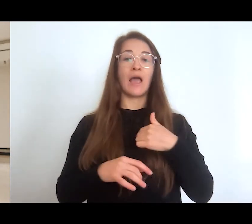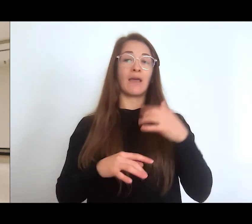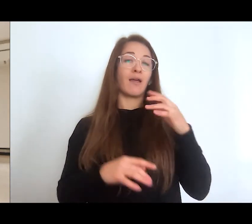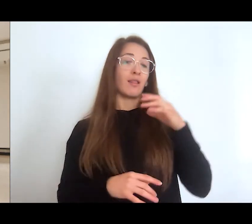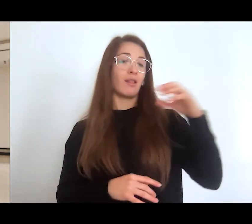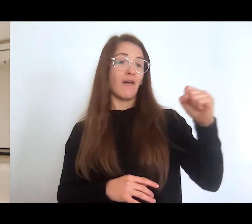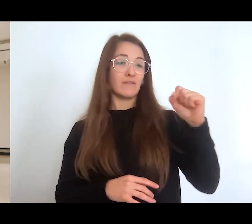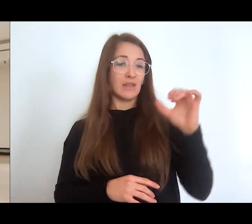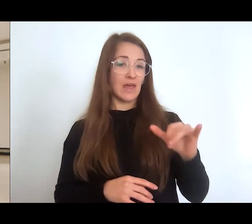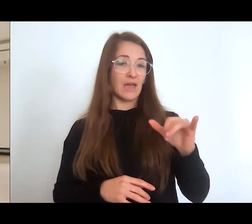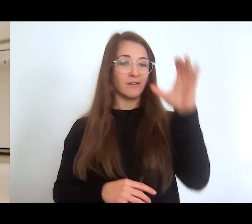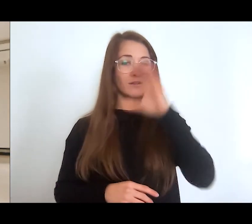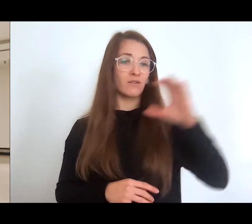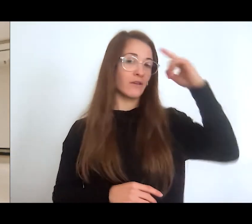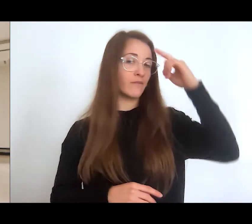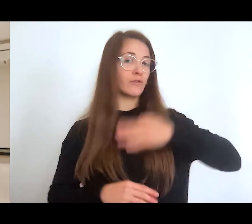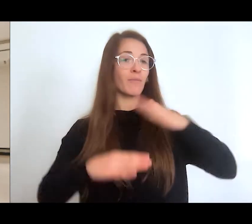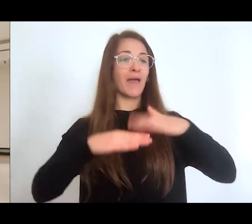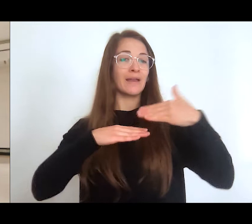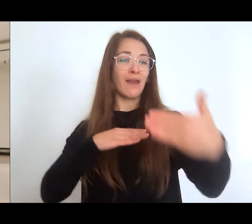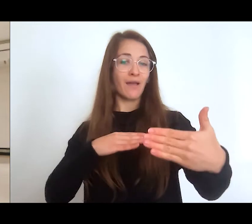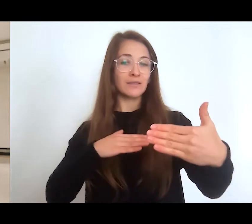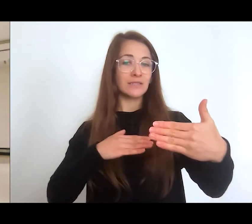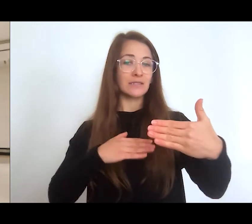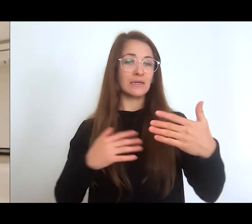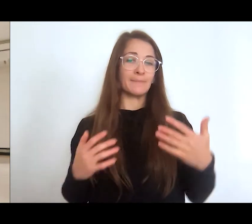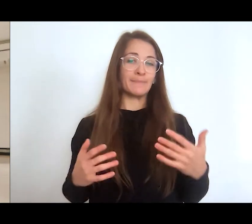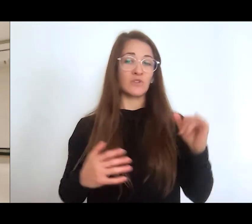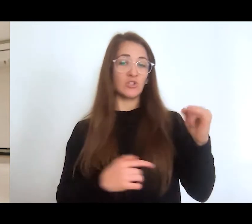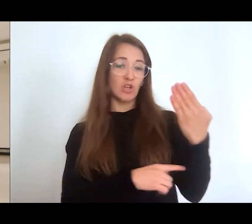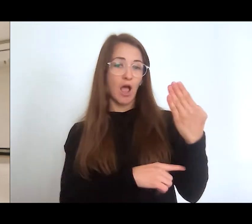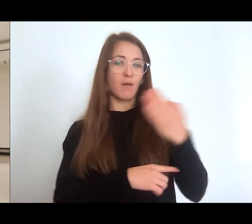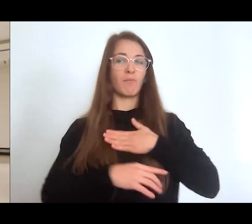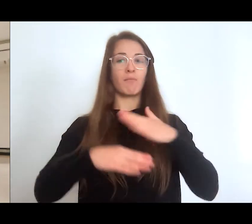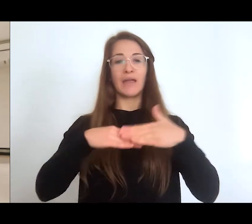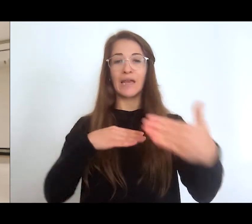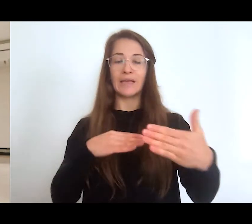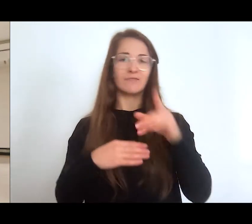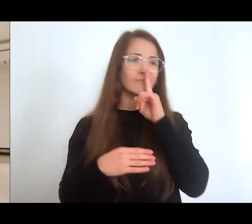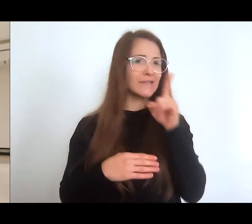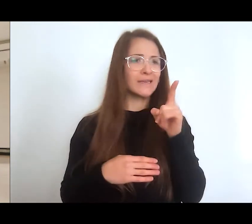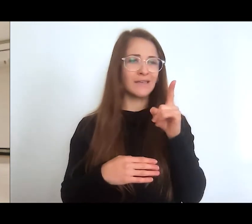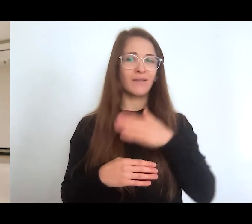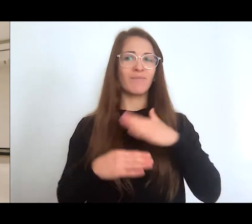PRINCIPLES. SO WHEN I MOVED OUT THAT AND WAS LOOKING FOR MY NEXT JOB, MY